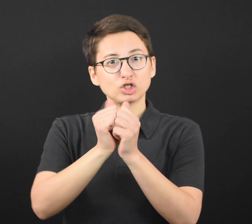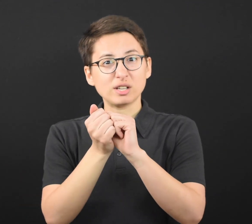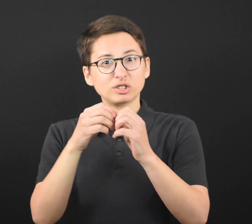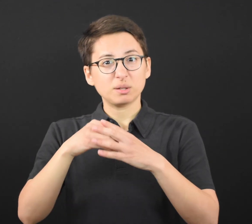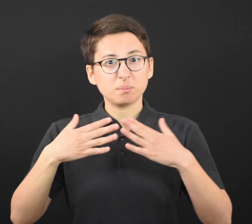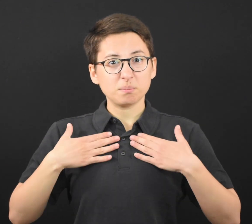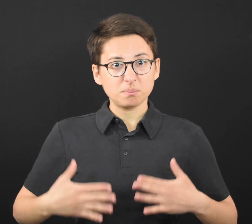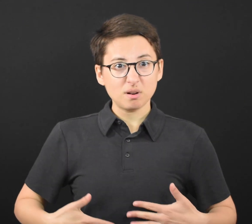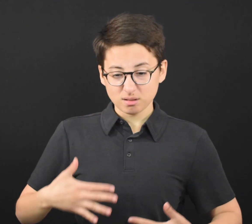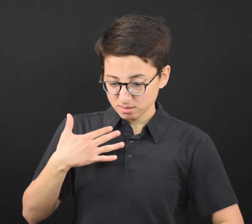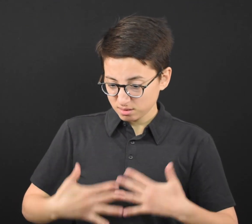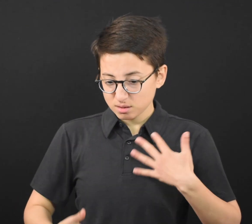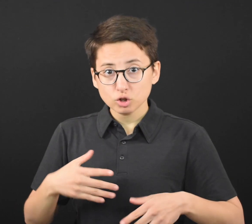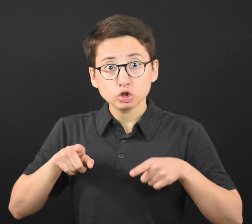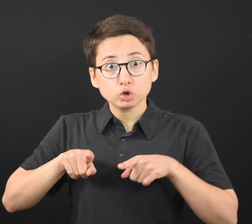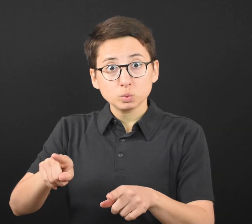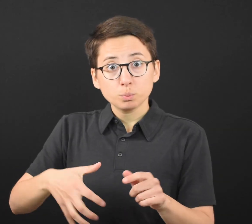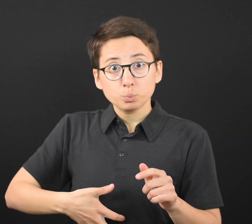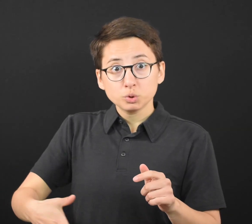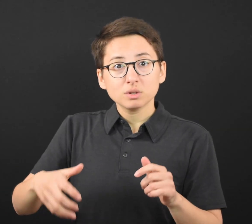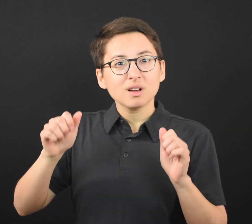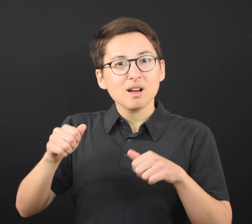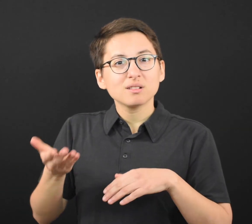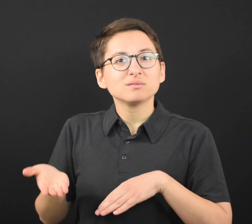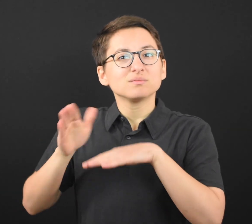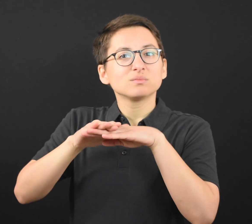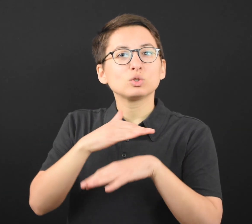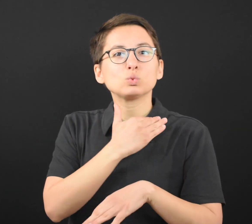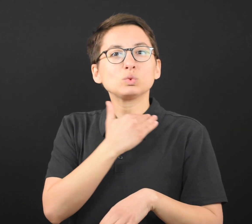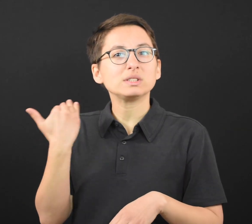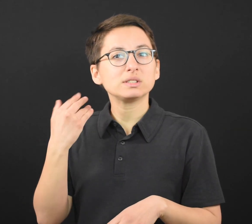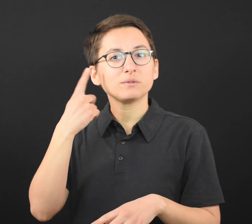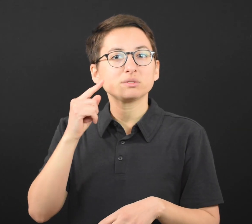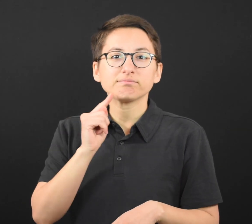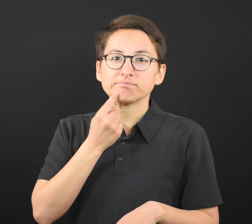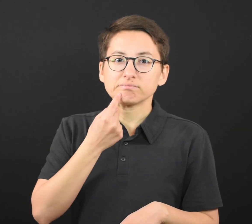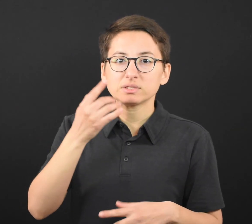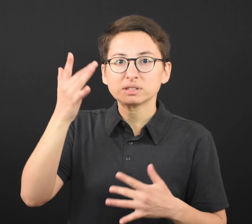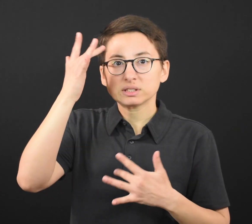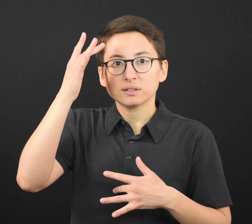Changes that occur in the body during pregnancy that increase risk for severe illness from